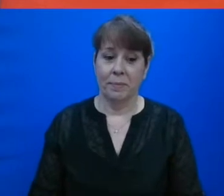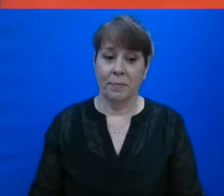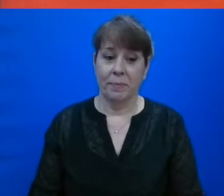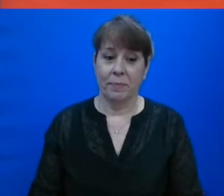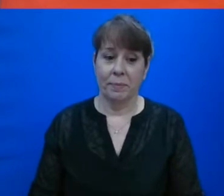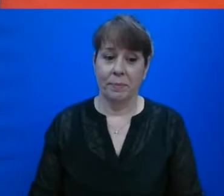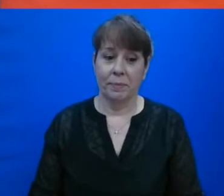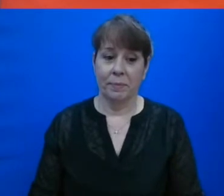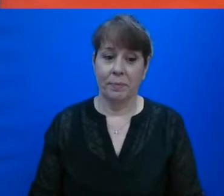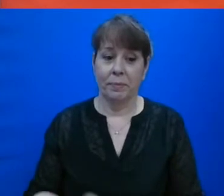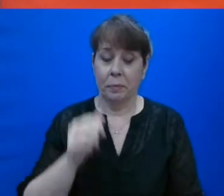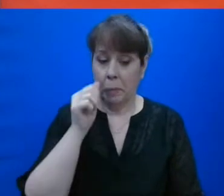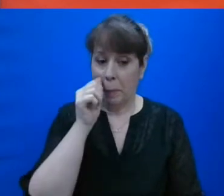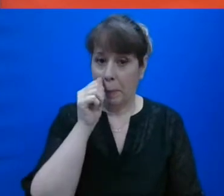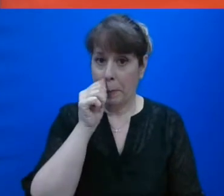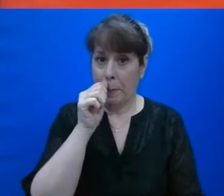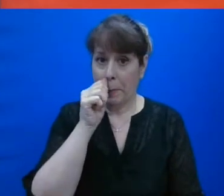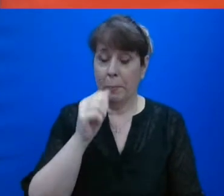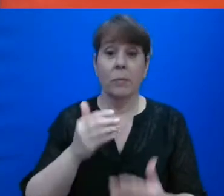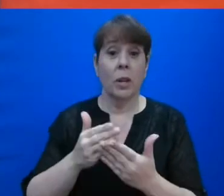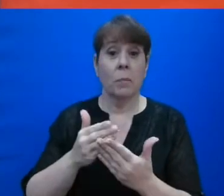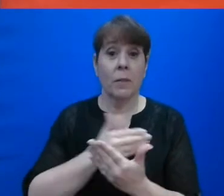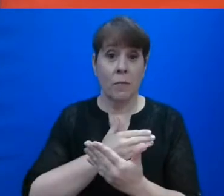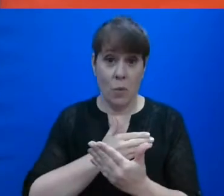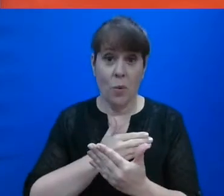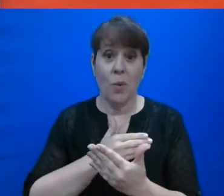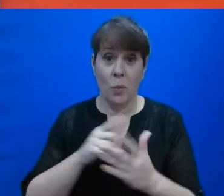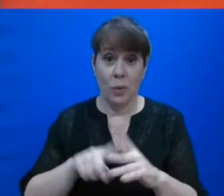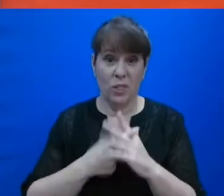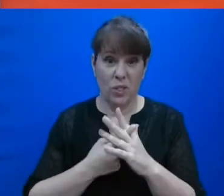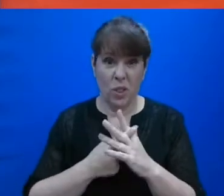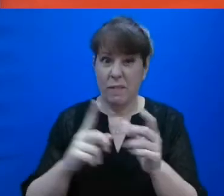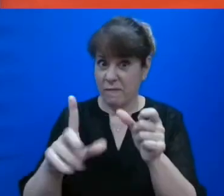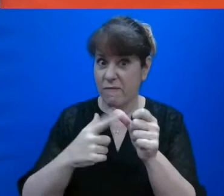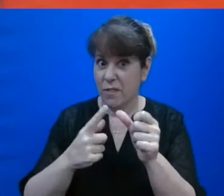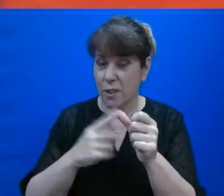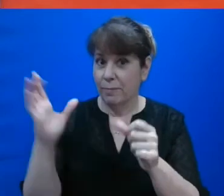BEFORE WE START TO LEARN ABOUT MORE OR LESS, COME ON, LET'S GO ON TO BUG HUNT.